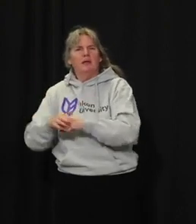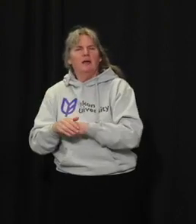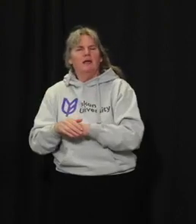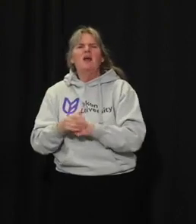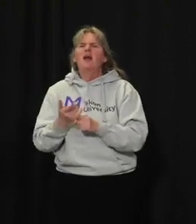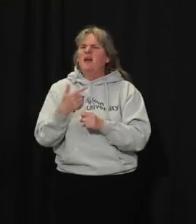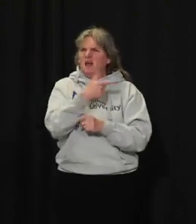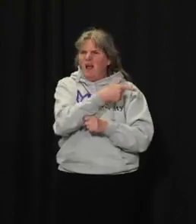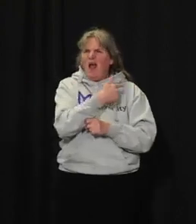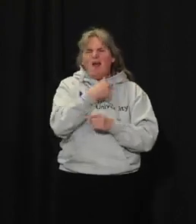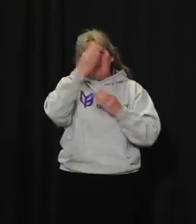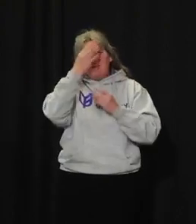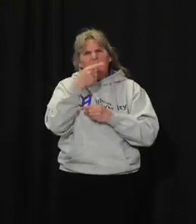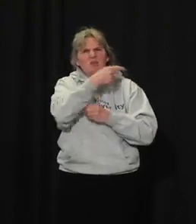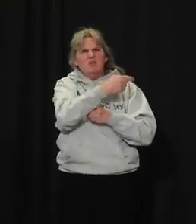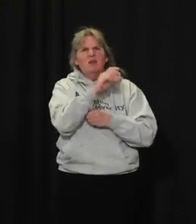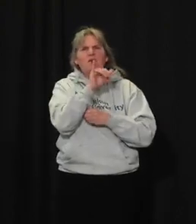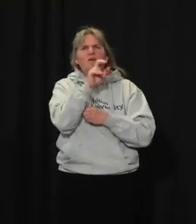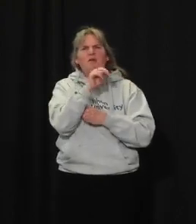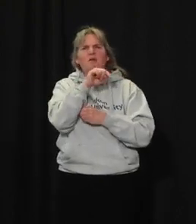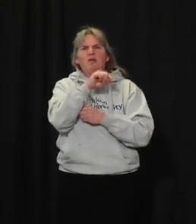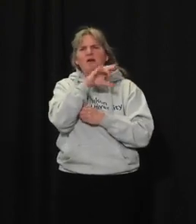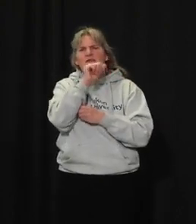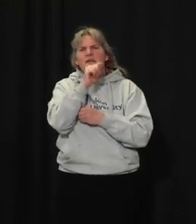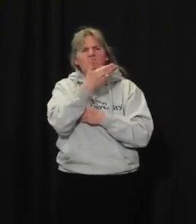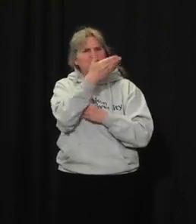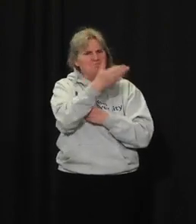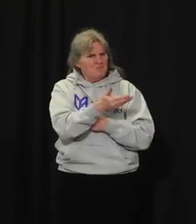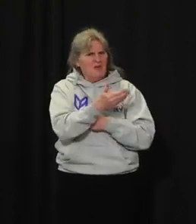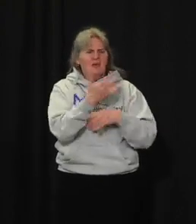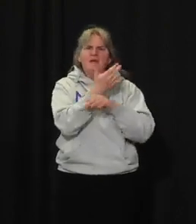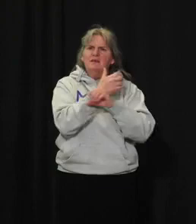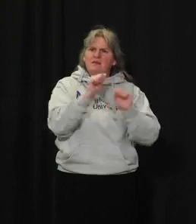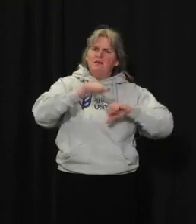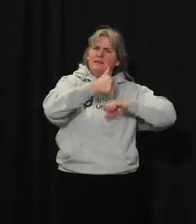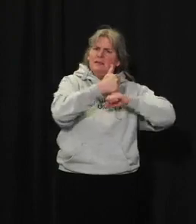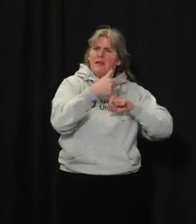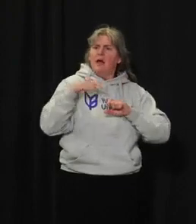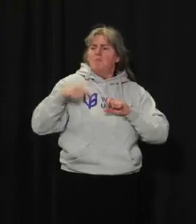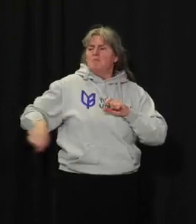posted on Yukon.ca. If people are looking for more information about the safety